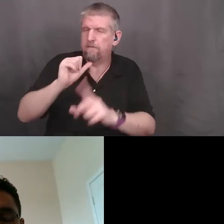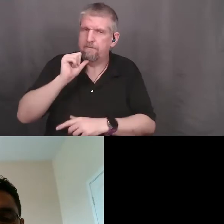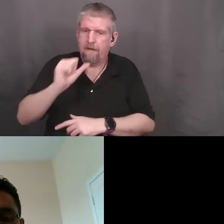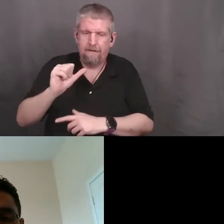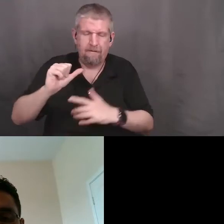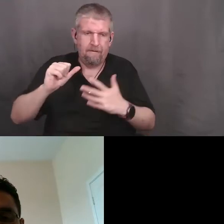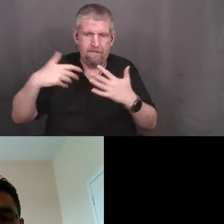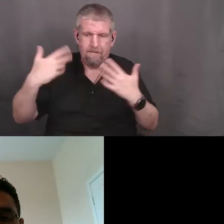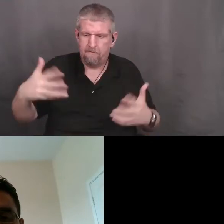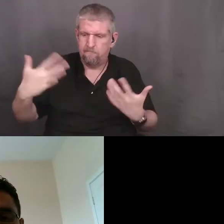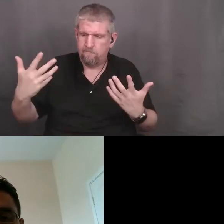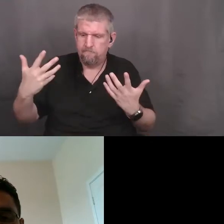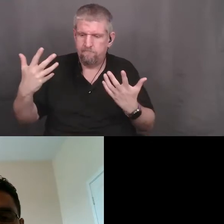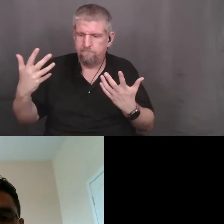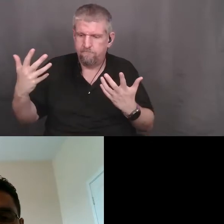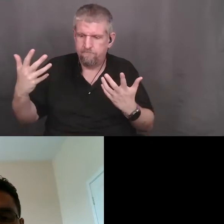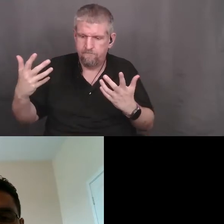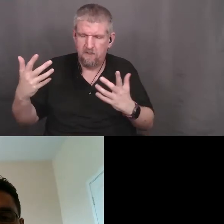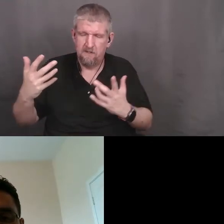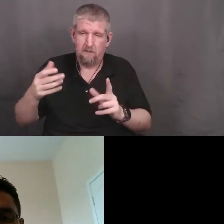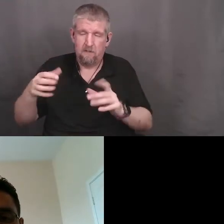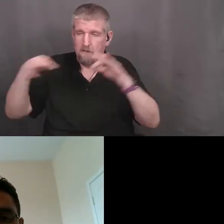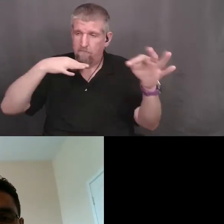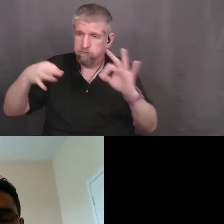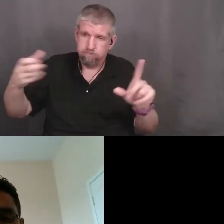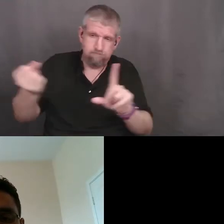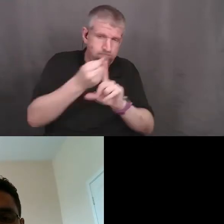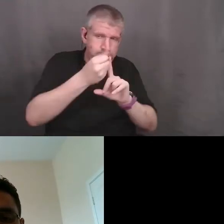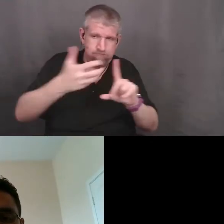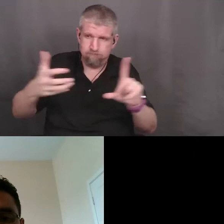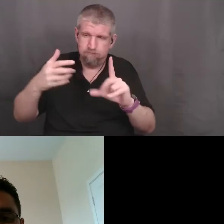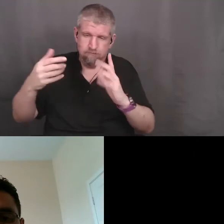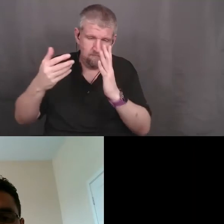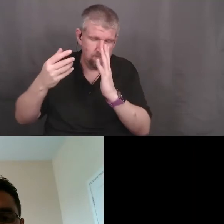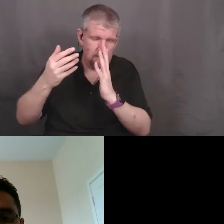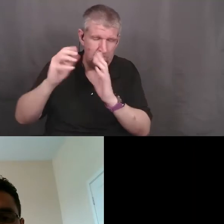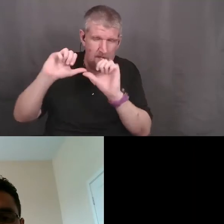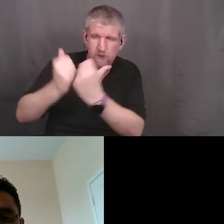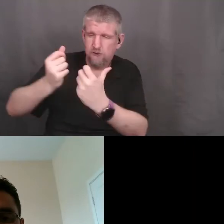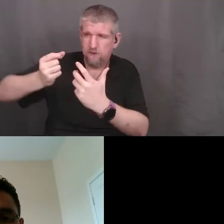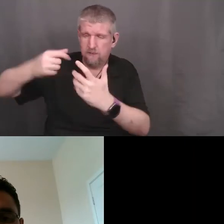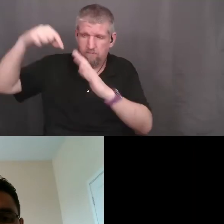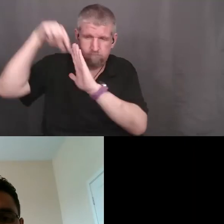I guess you might say a thorough understanding of our agency, but rather to give you a better understanding